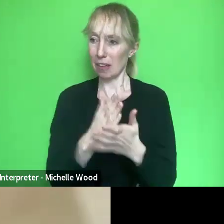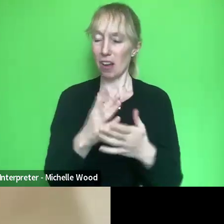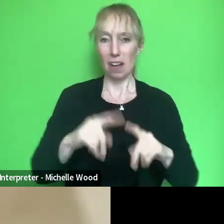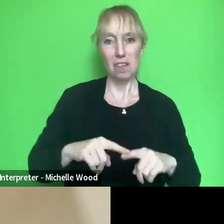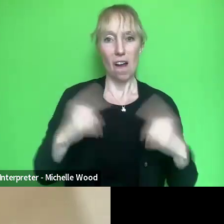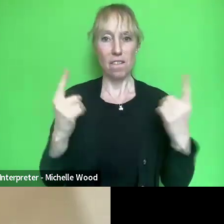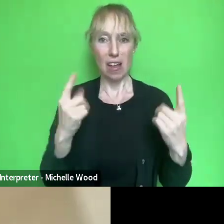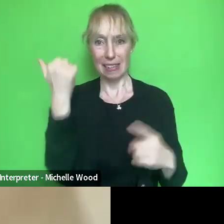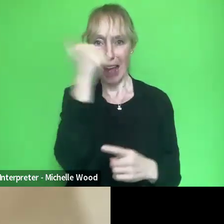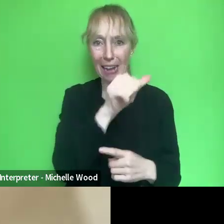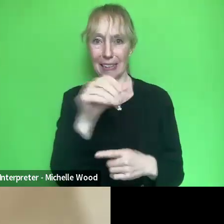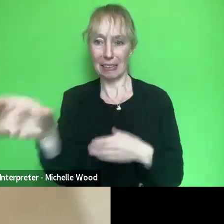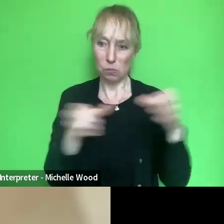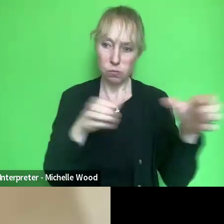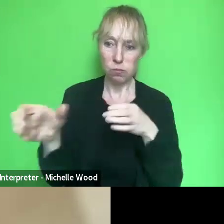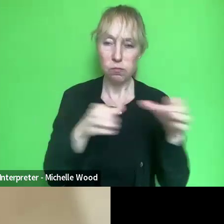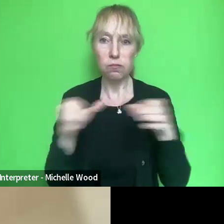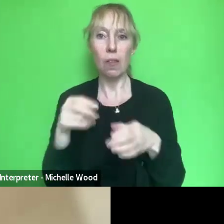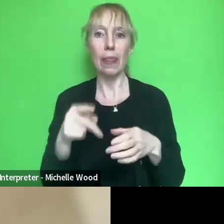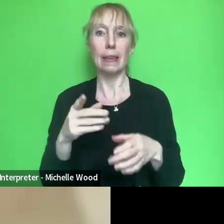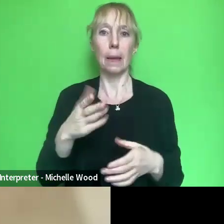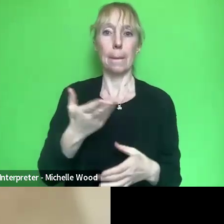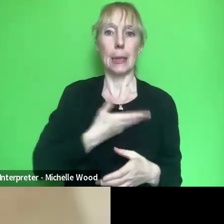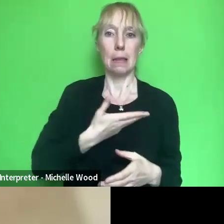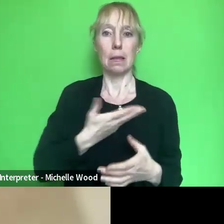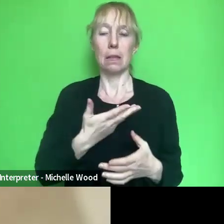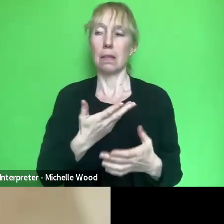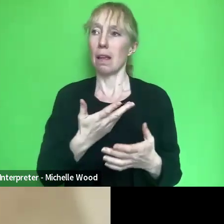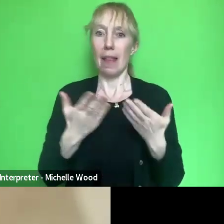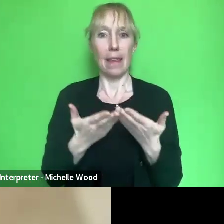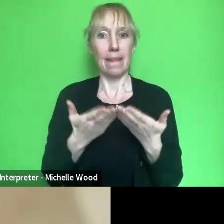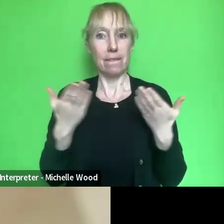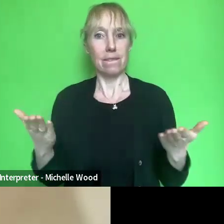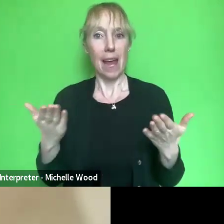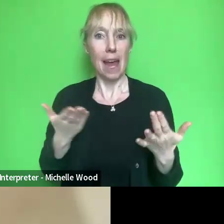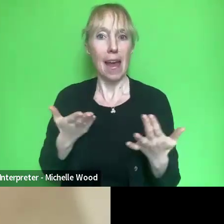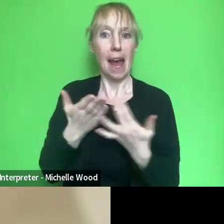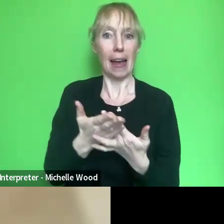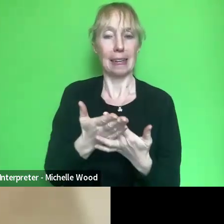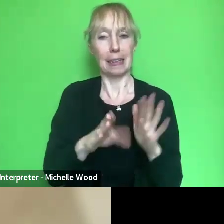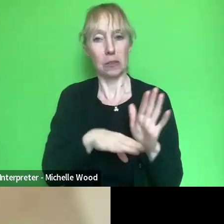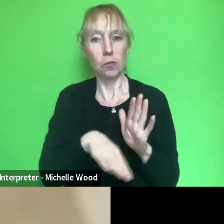How are we making sure there are fair access, there is fair access, sorry, to progression and promotion opportunities,